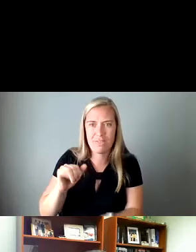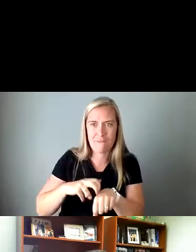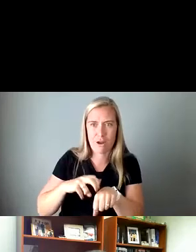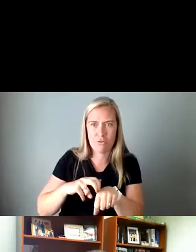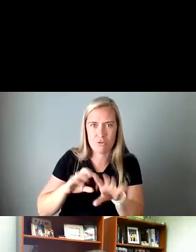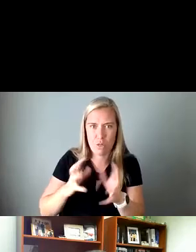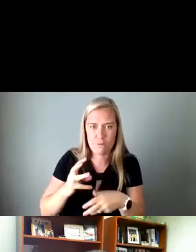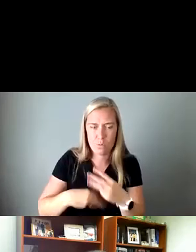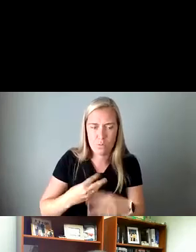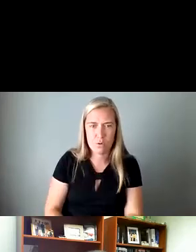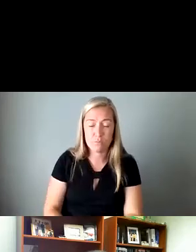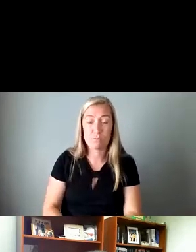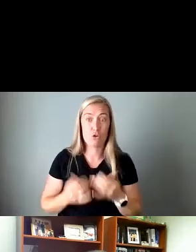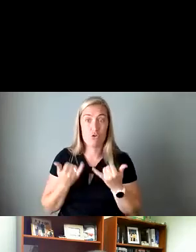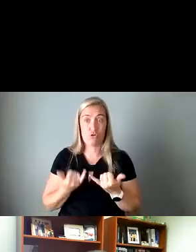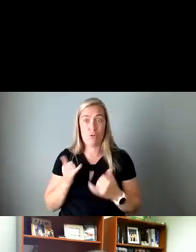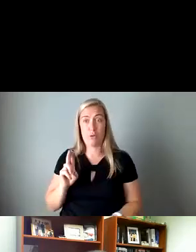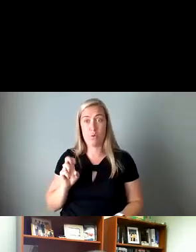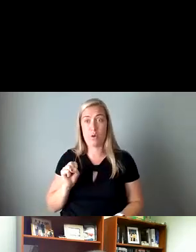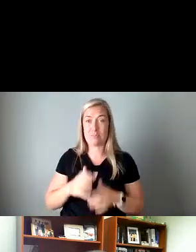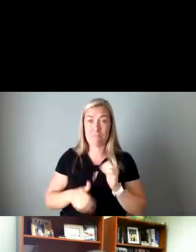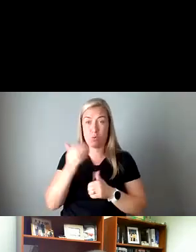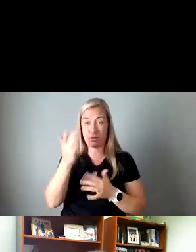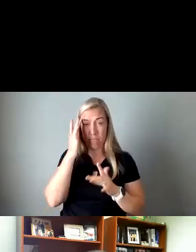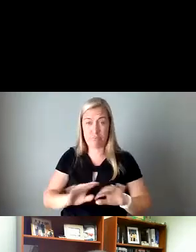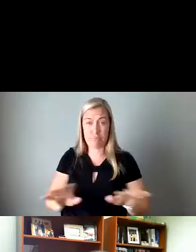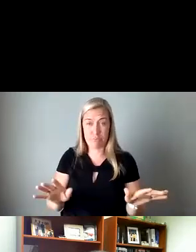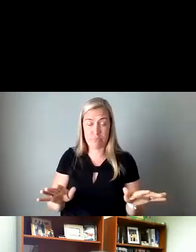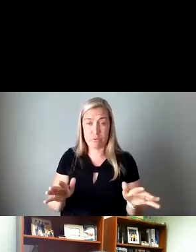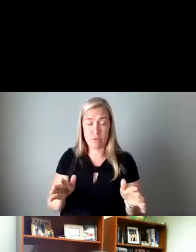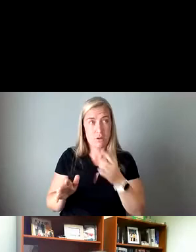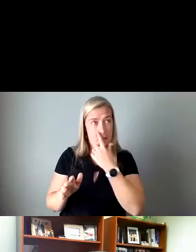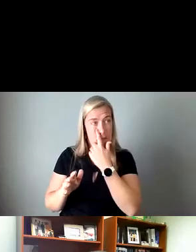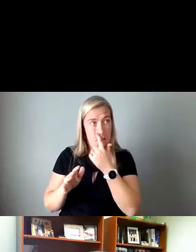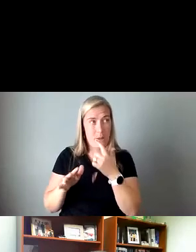strain that's causing the vast majority of disease, which took over sometime around the end of may,